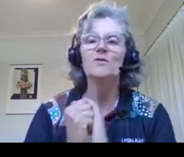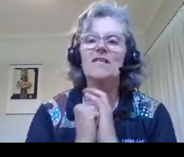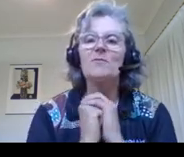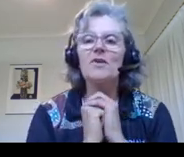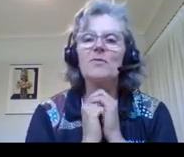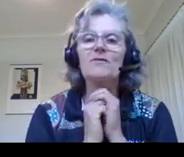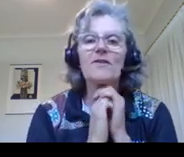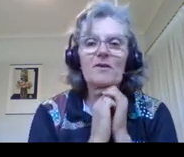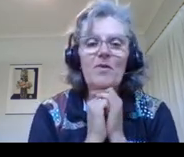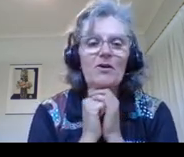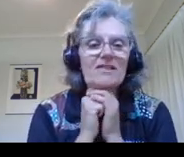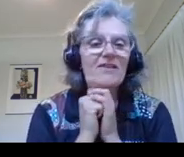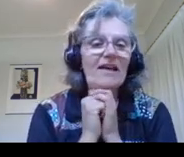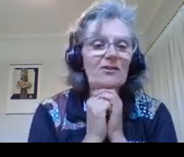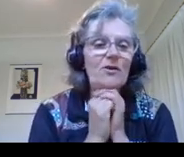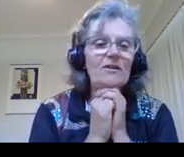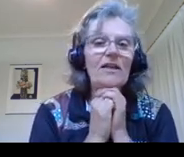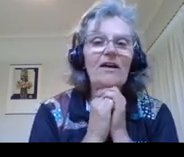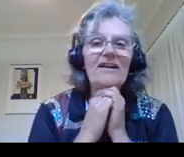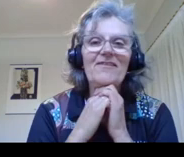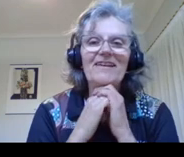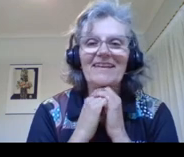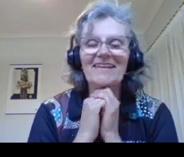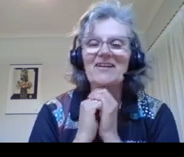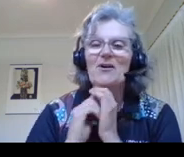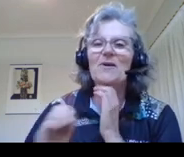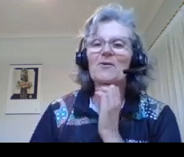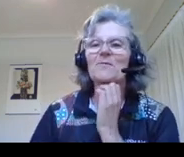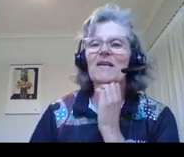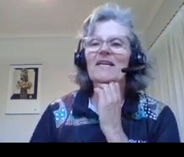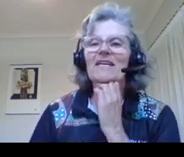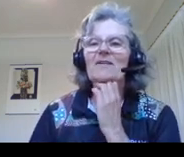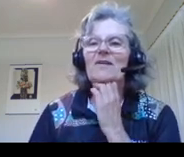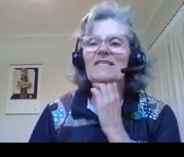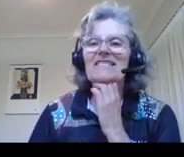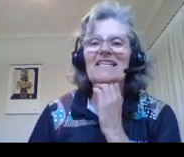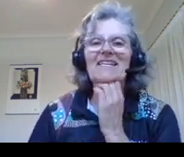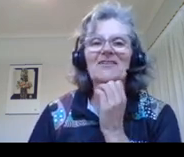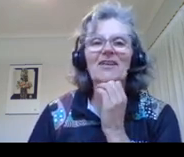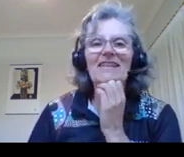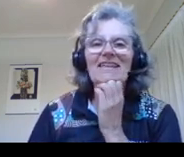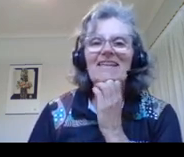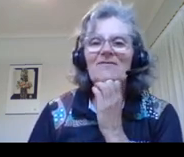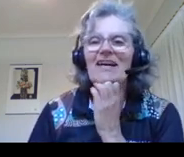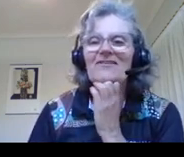some people very positive outlook on life we're all getting a bit cynical I think about if it's